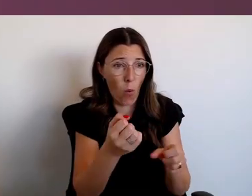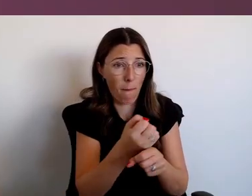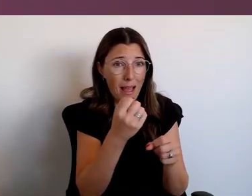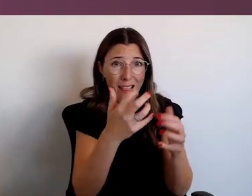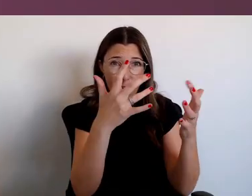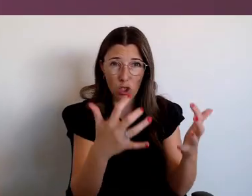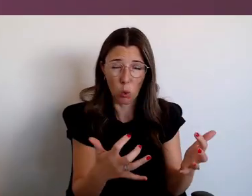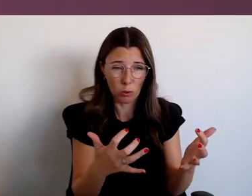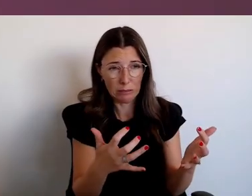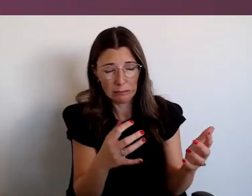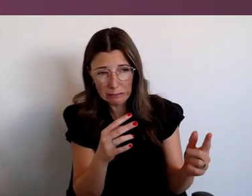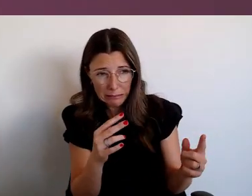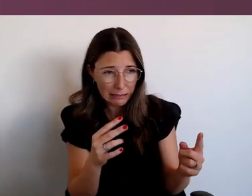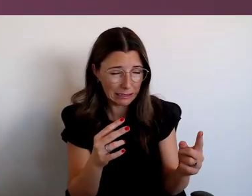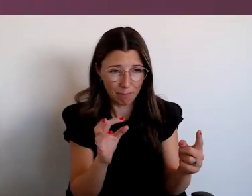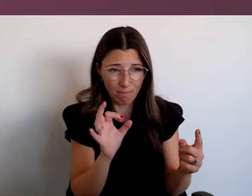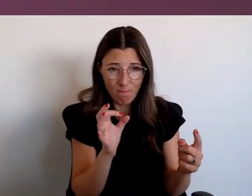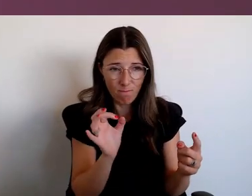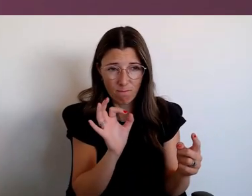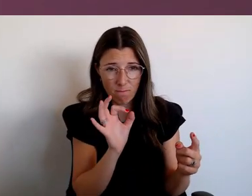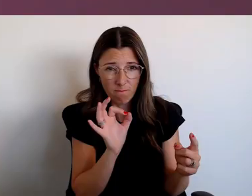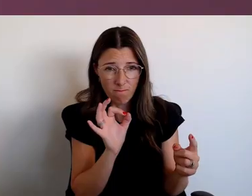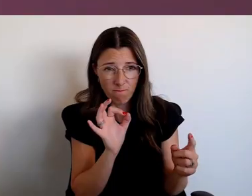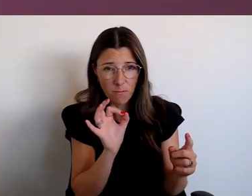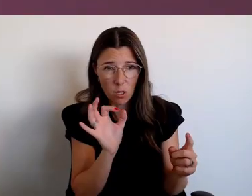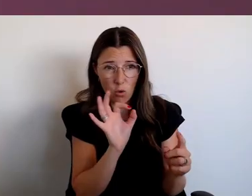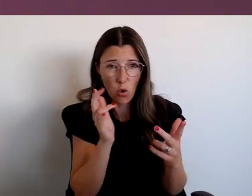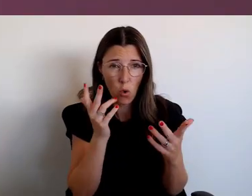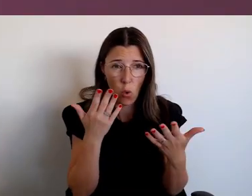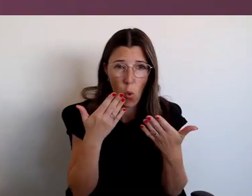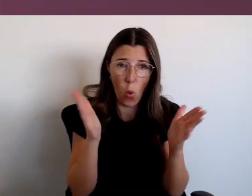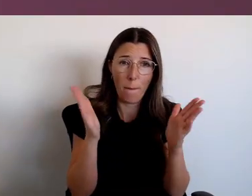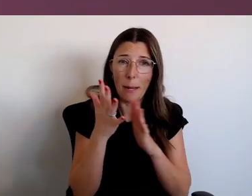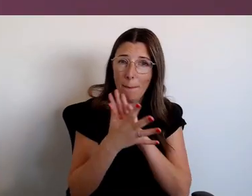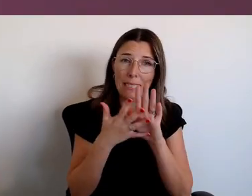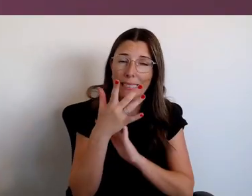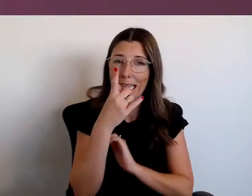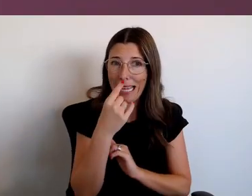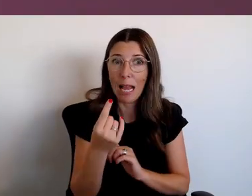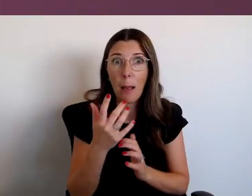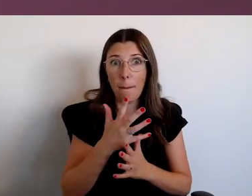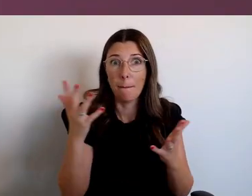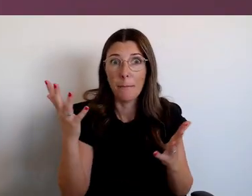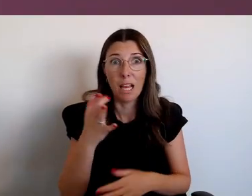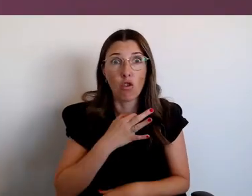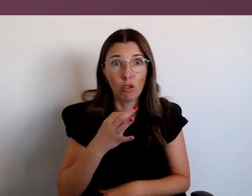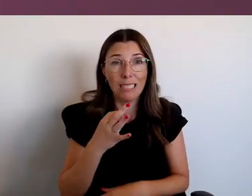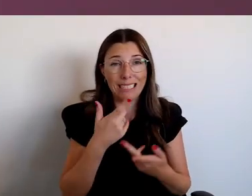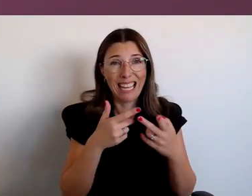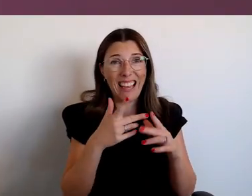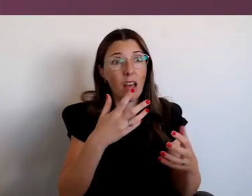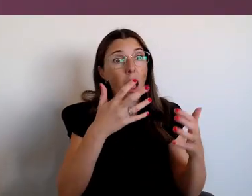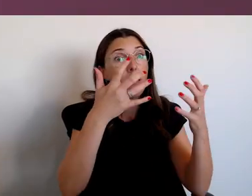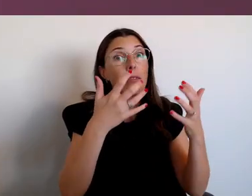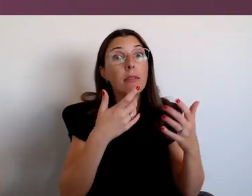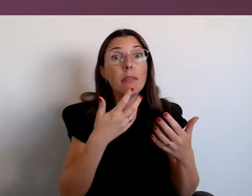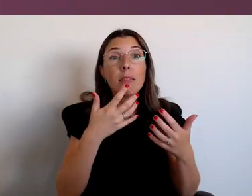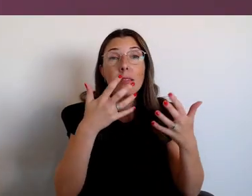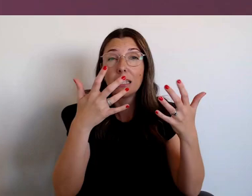And this lack of transparency can lead to significant risks, especially if the data fed into the system is false